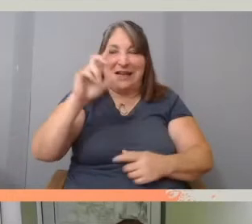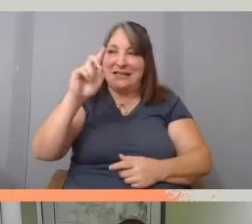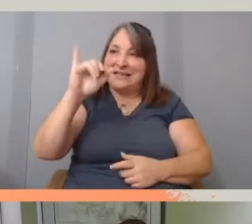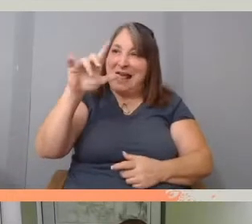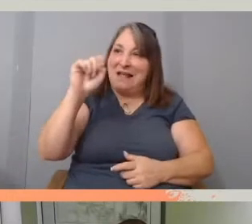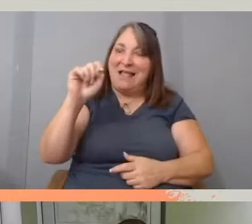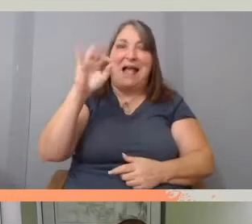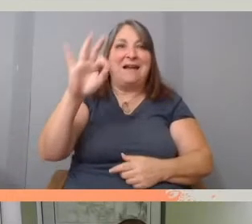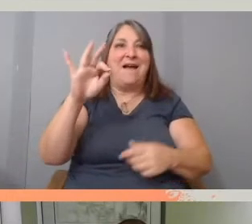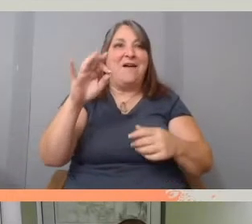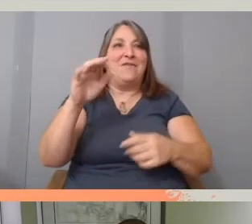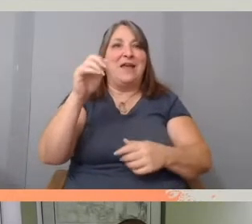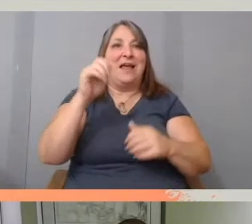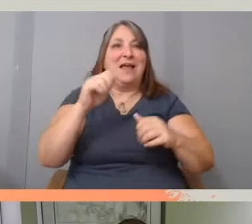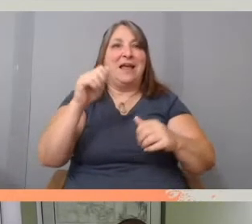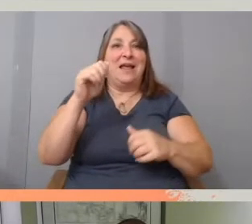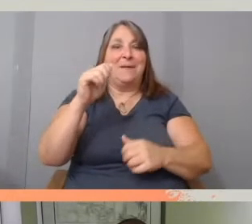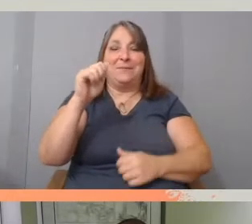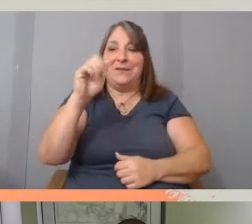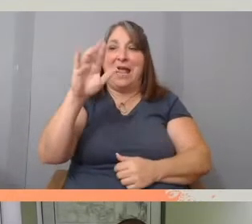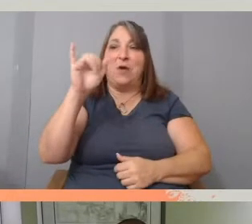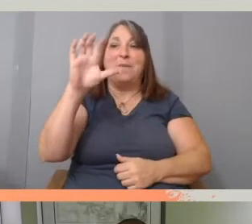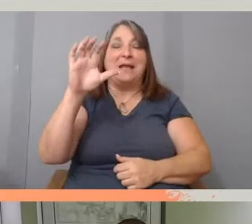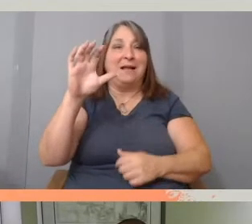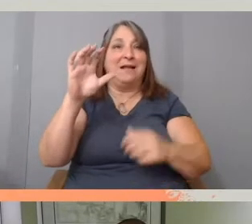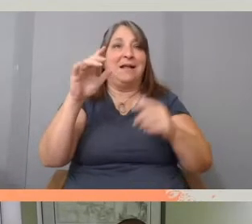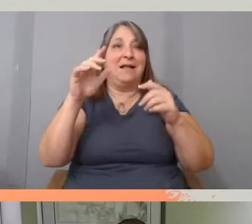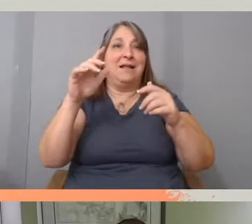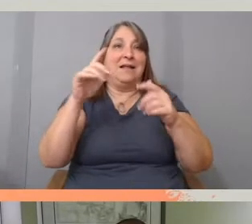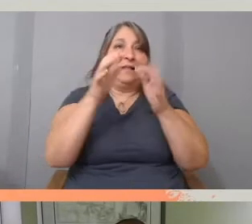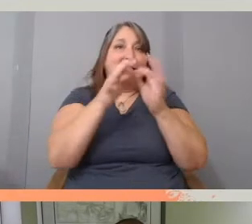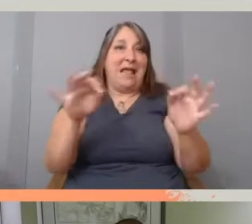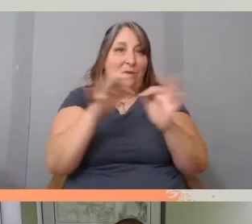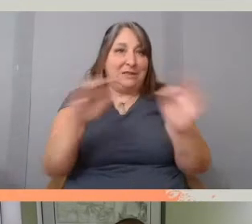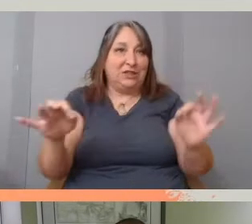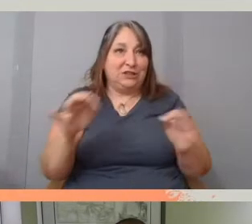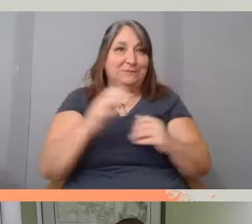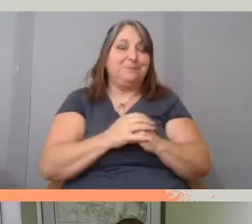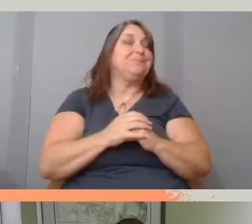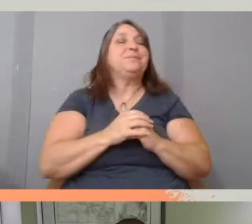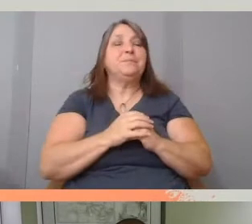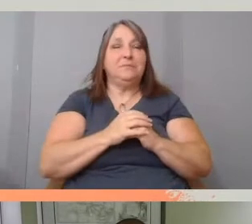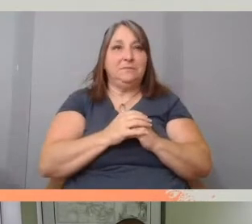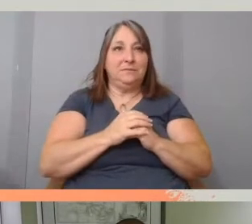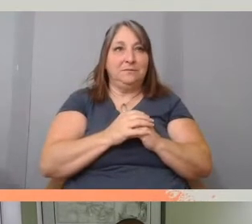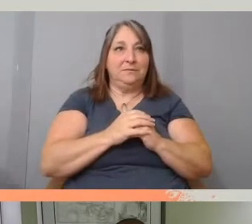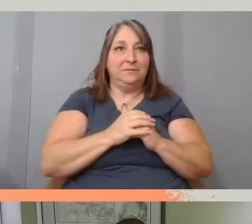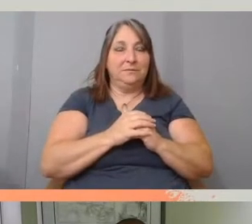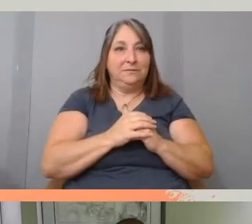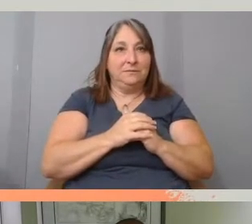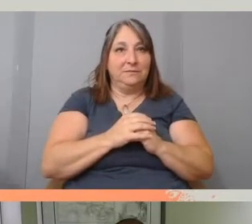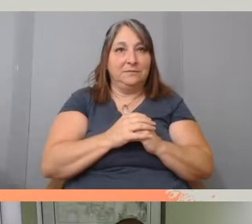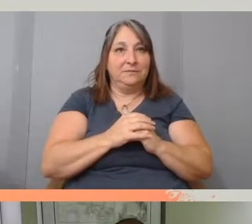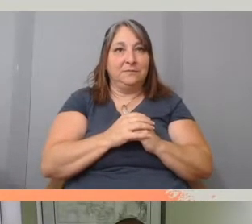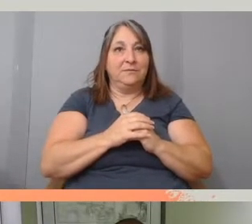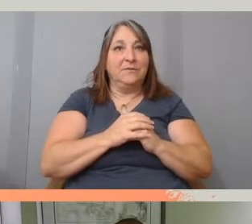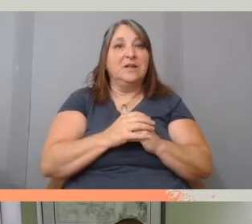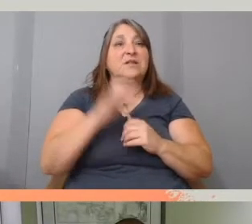You know, we had a couple Palestinians and that type of thing. So that was very important to us,